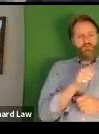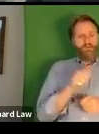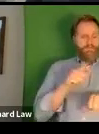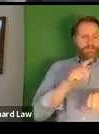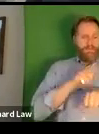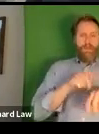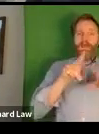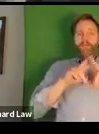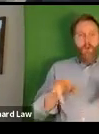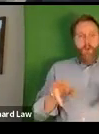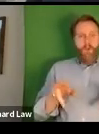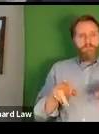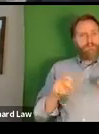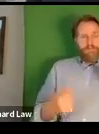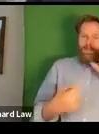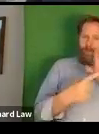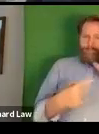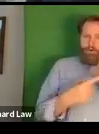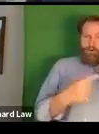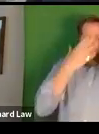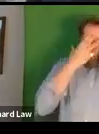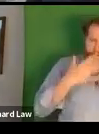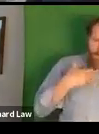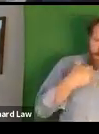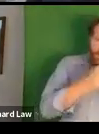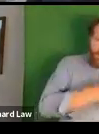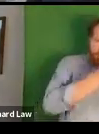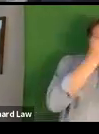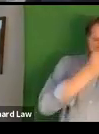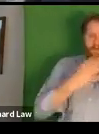people's physical and mental health and like if they request that leave they should